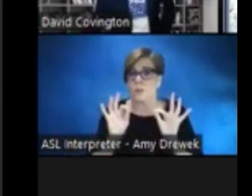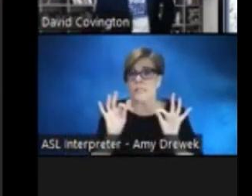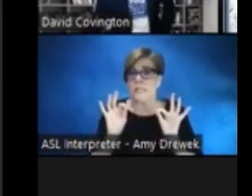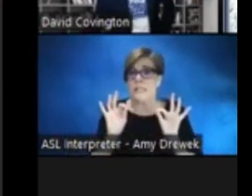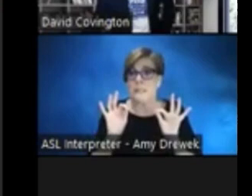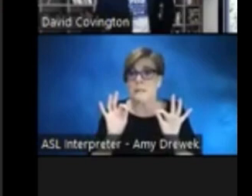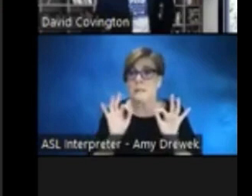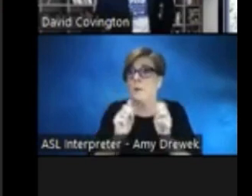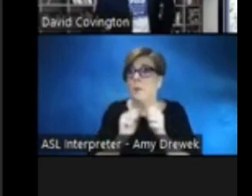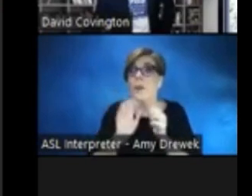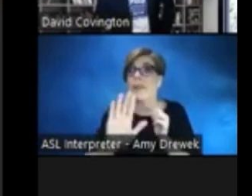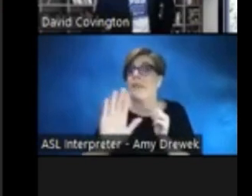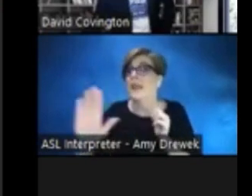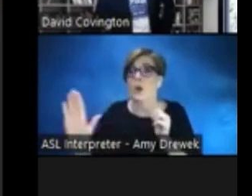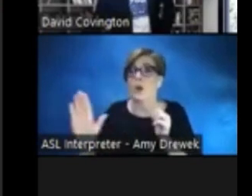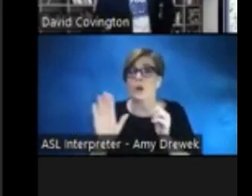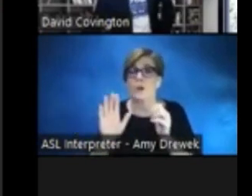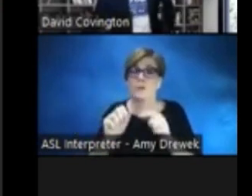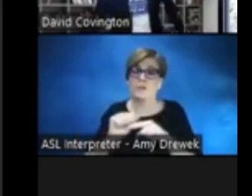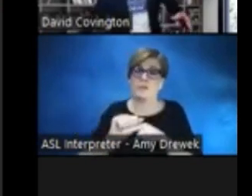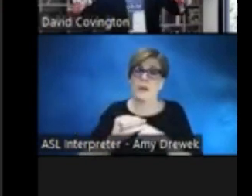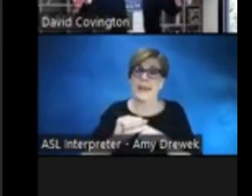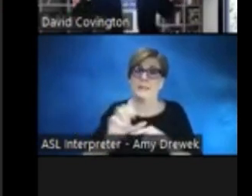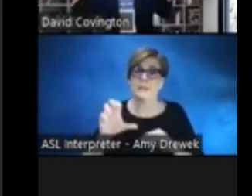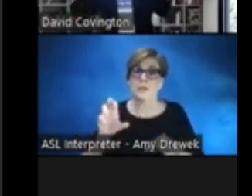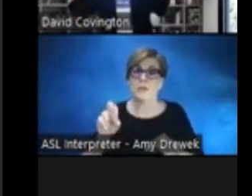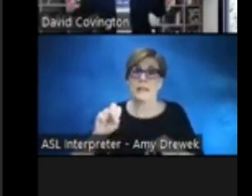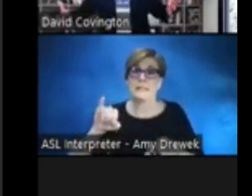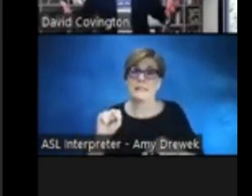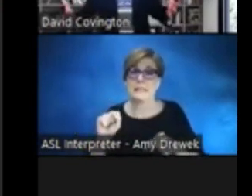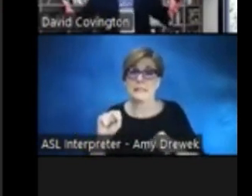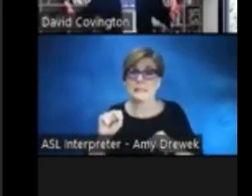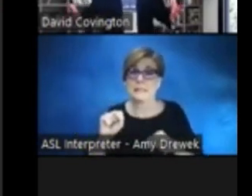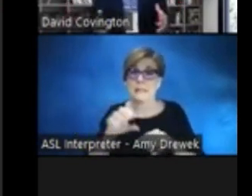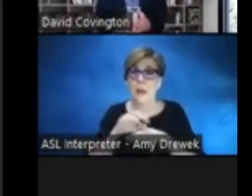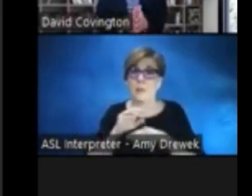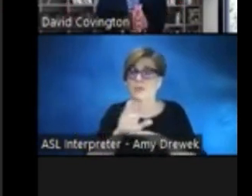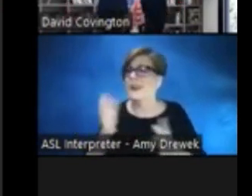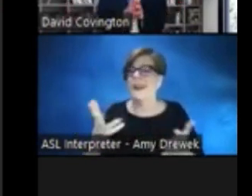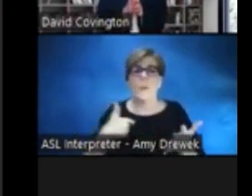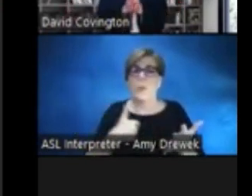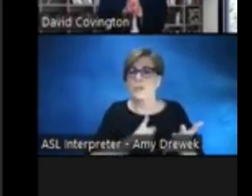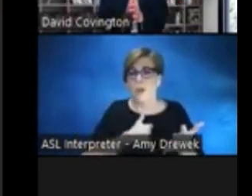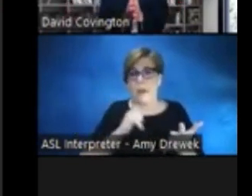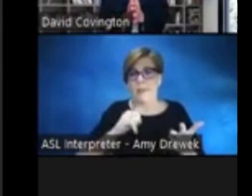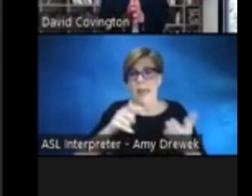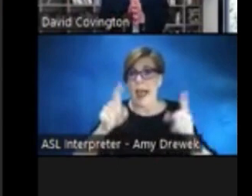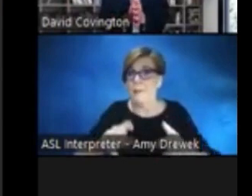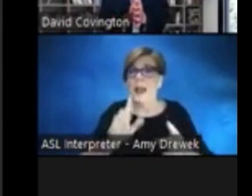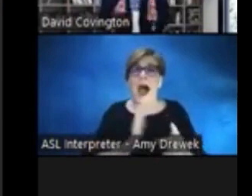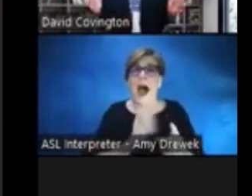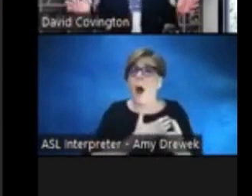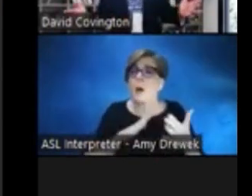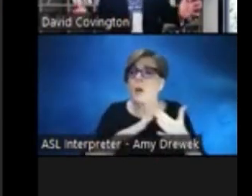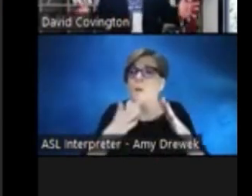AGAIN, WE ARE SORRY THIS HAPPENED. WE HAVE HAD A COMMUNITY THAT IS WIDE OPEN. IT IS VIBRANT.